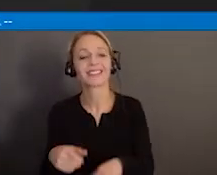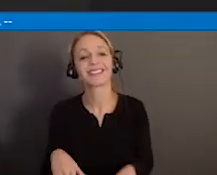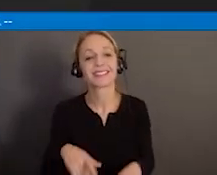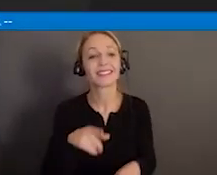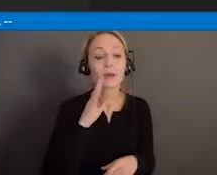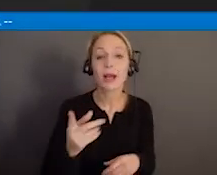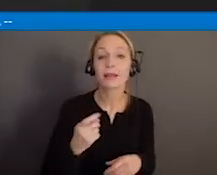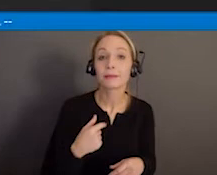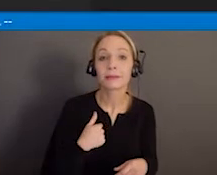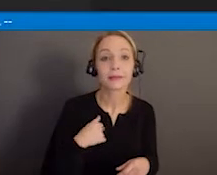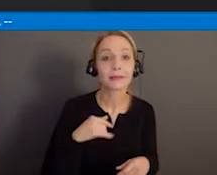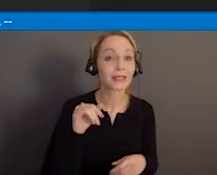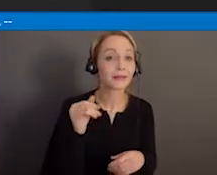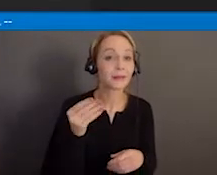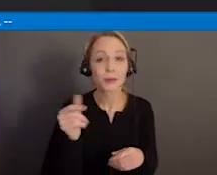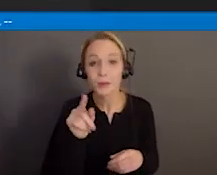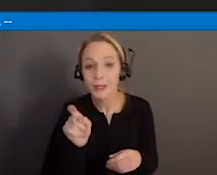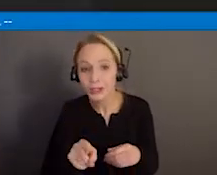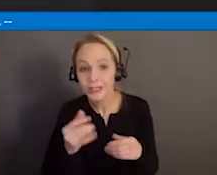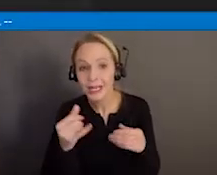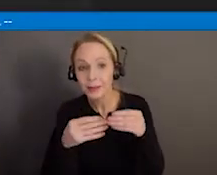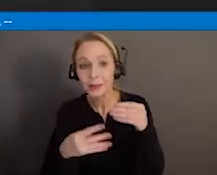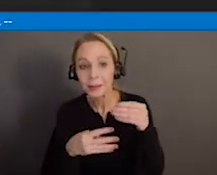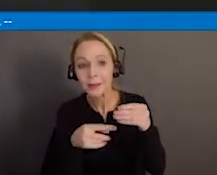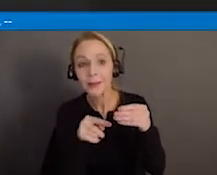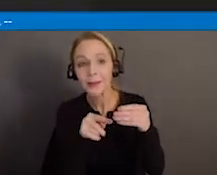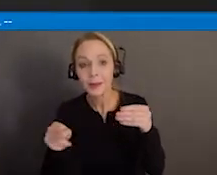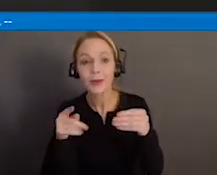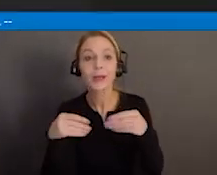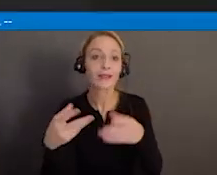I WANT TO GIVE IT A NAME.